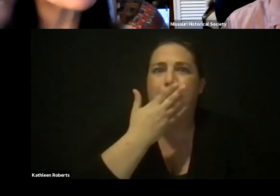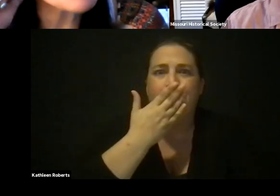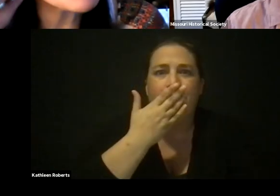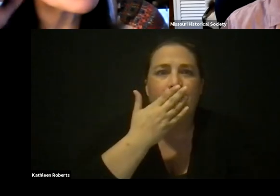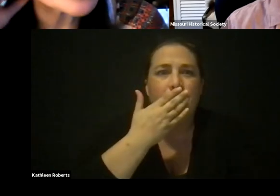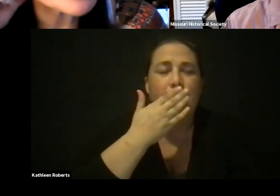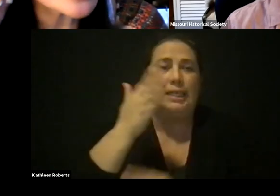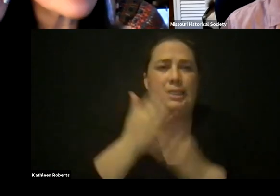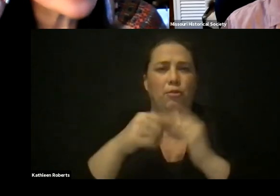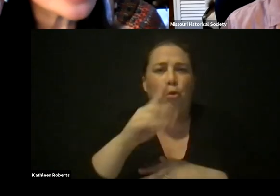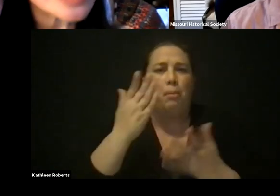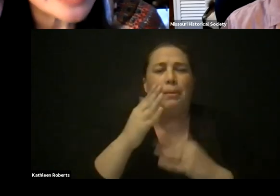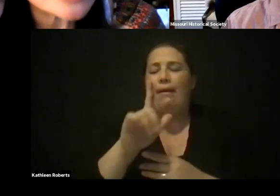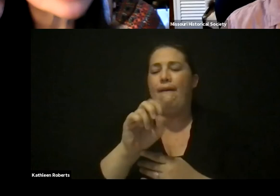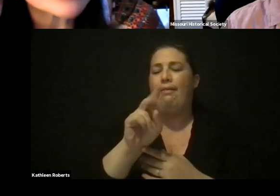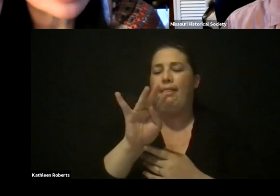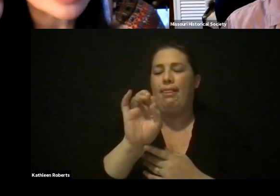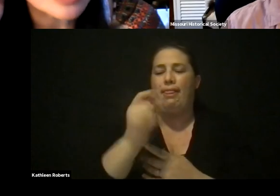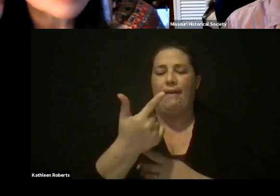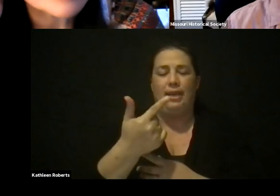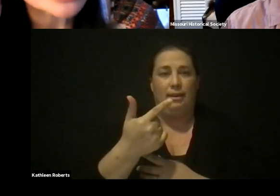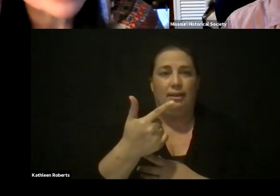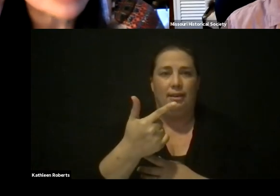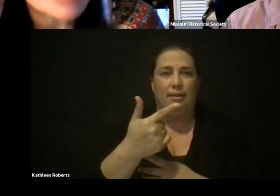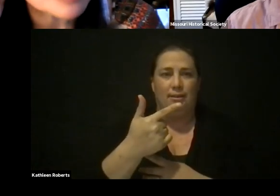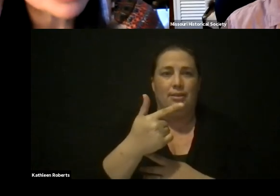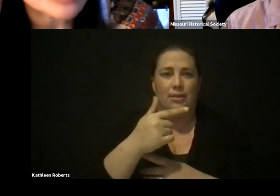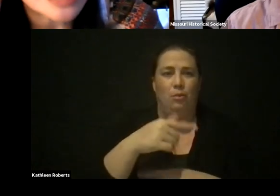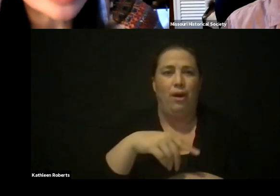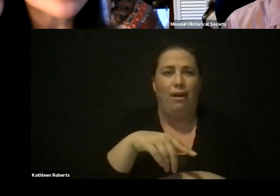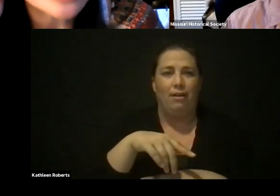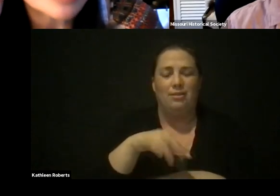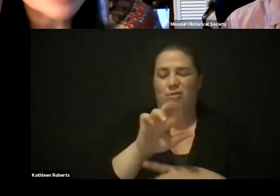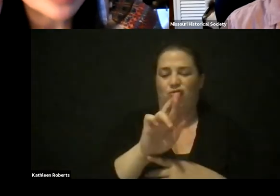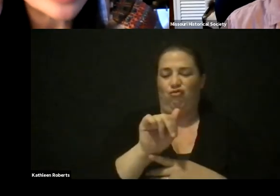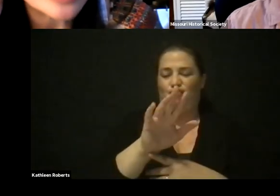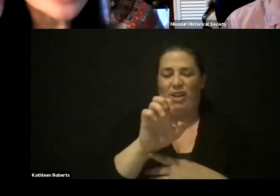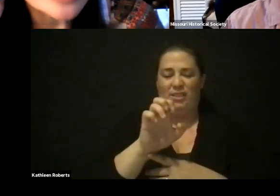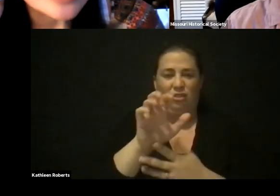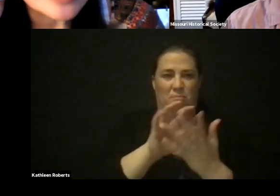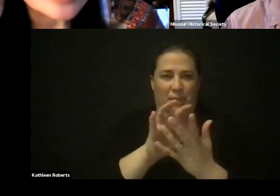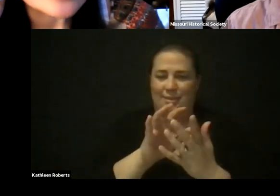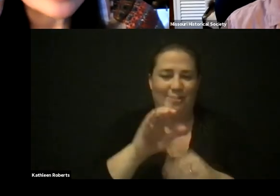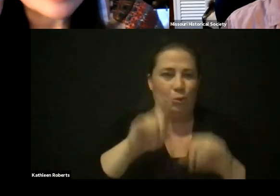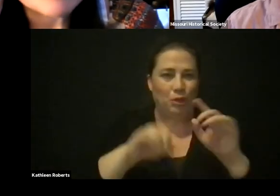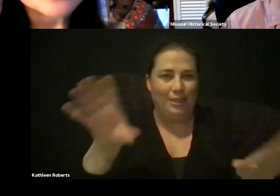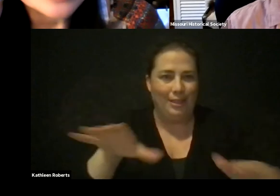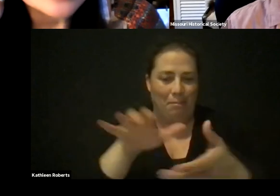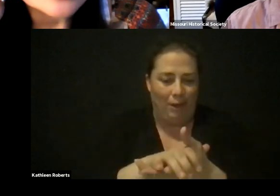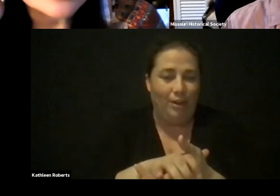generations would, would feel. Thank you. Robin, thank you so much for your presentation. I've